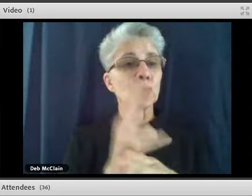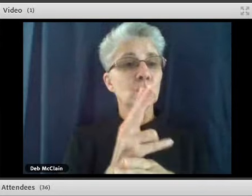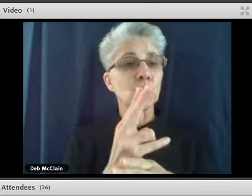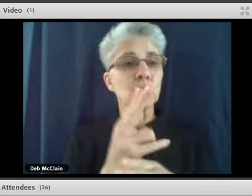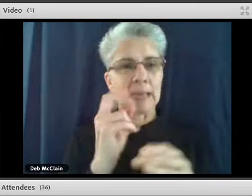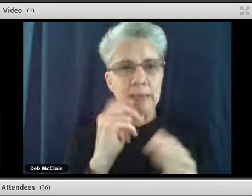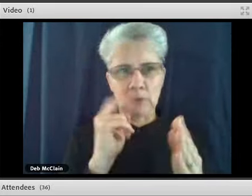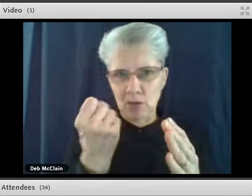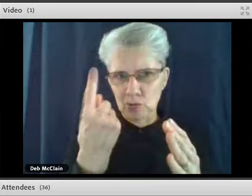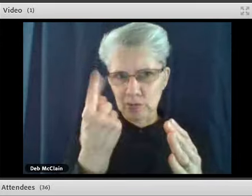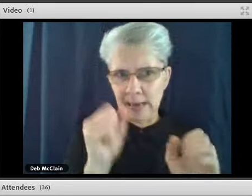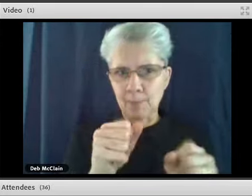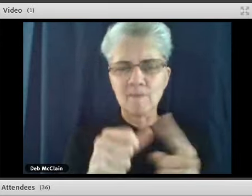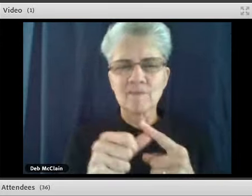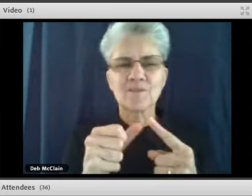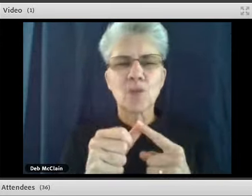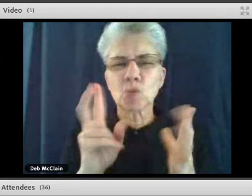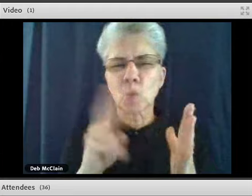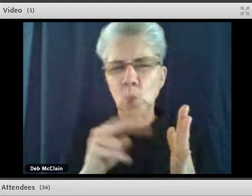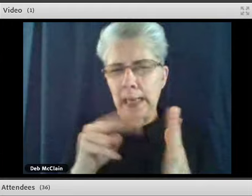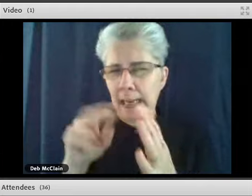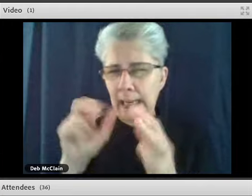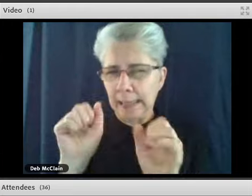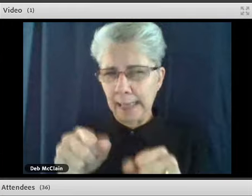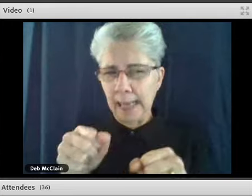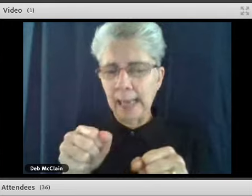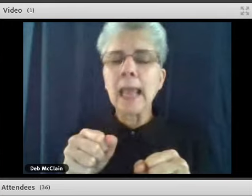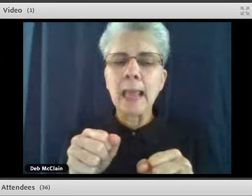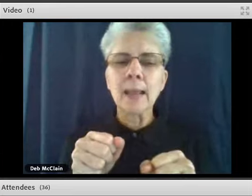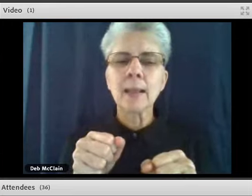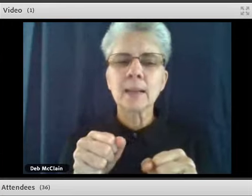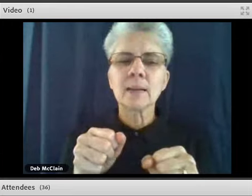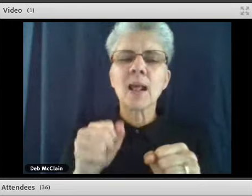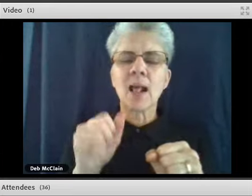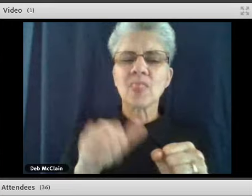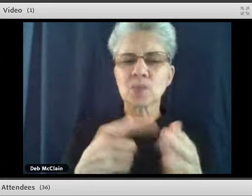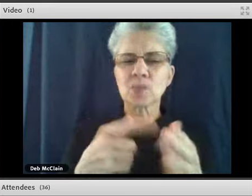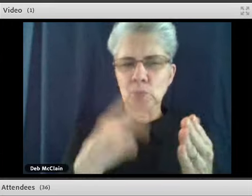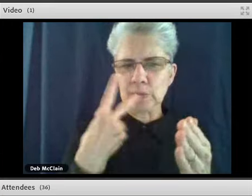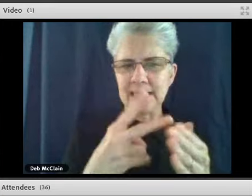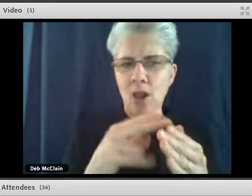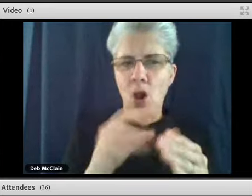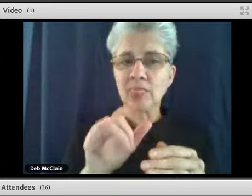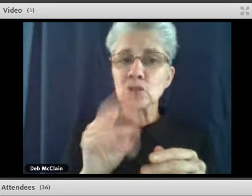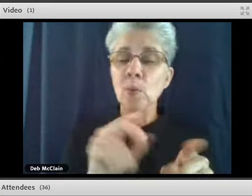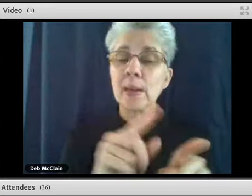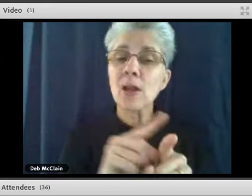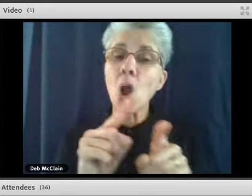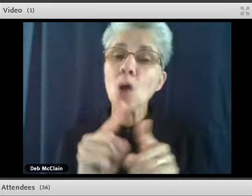of user interface must be understandable. So, the first one is readable. Yes, that's what you see on the screen,